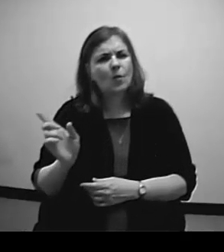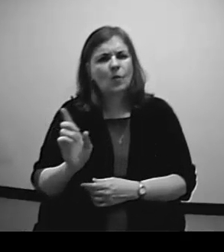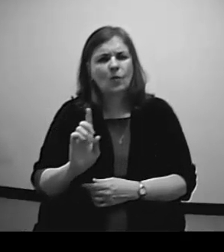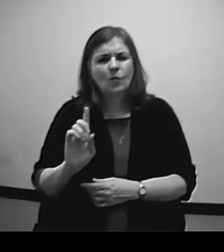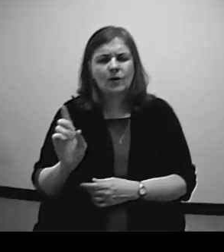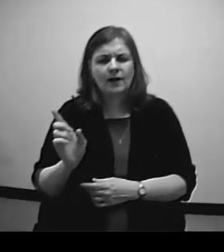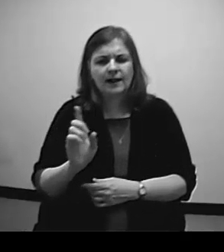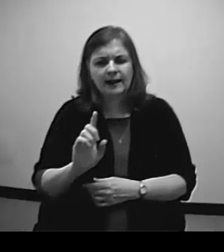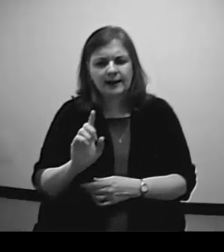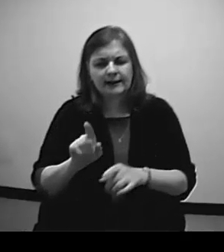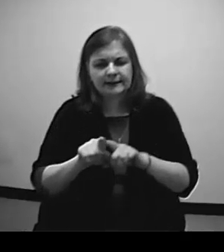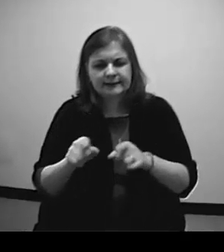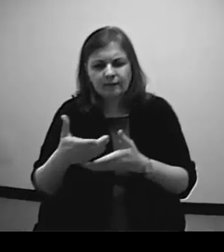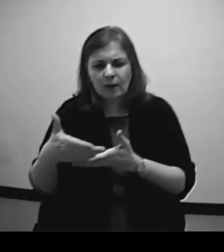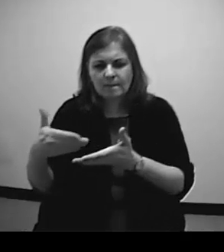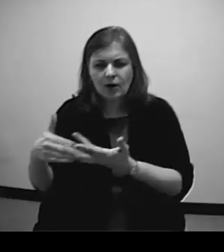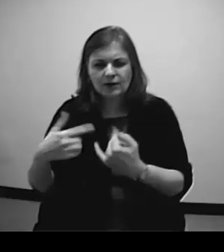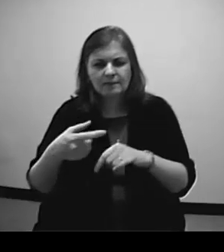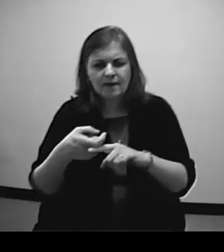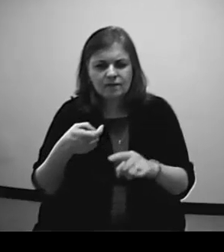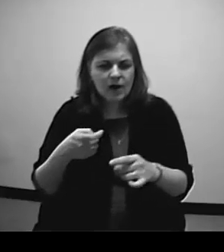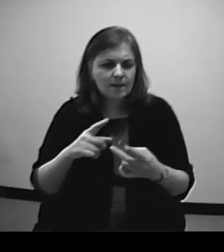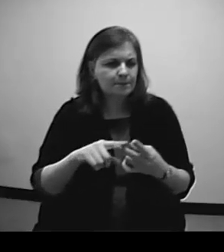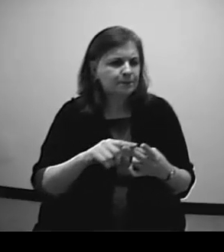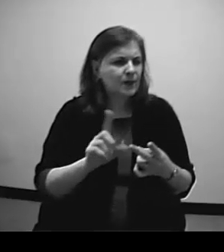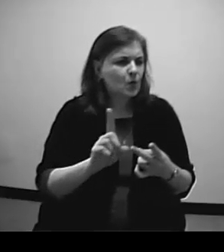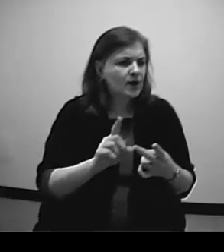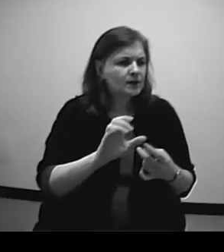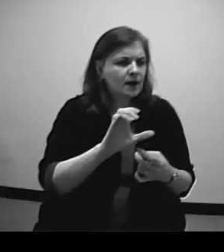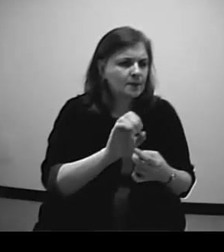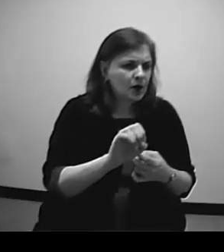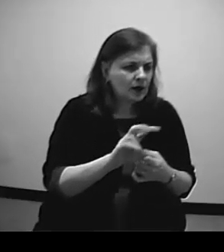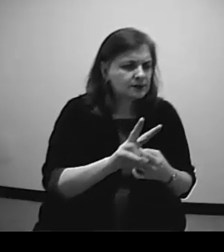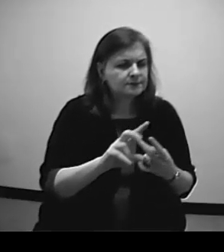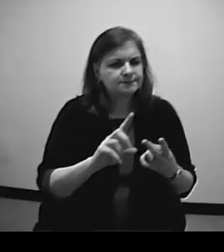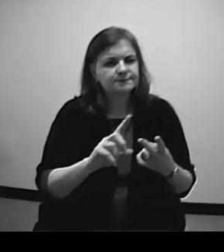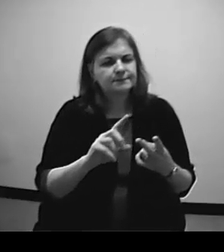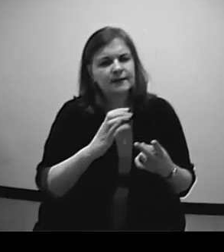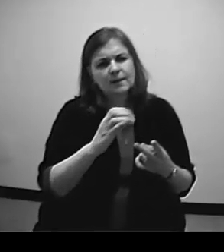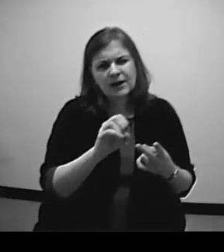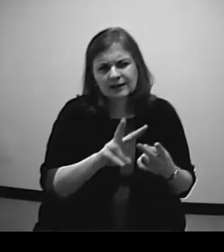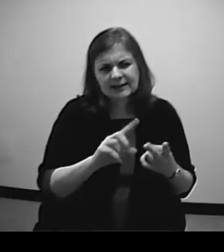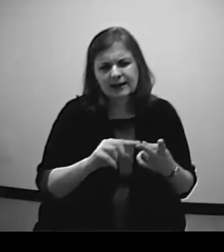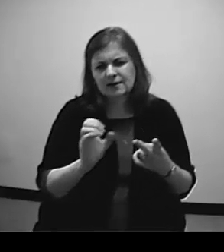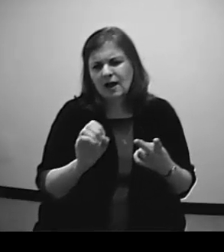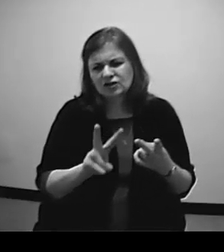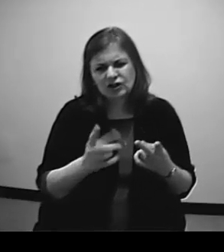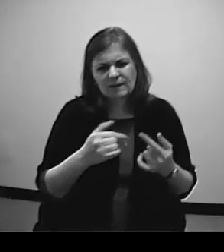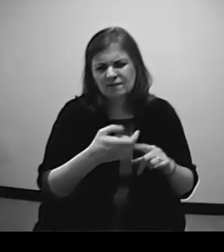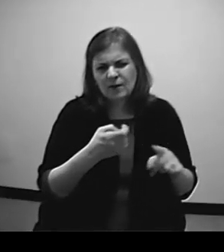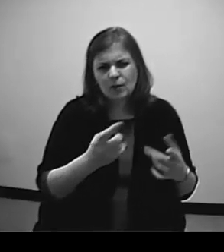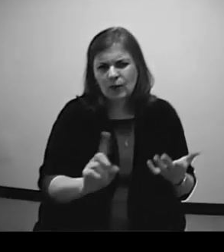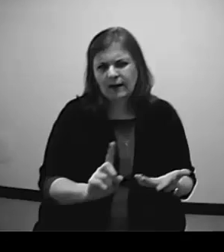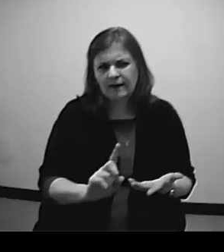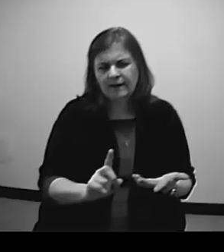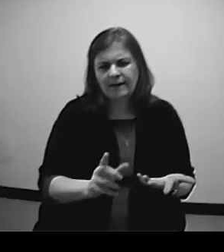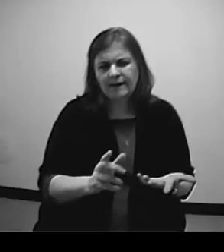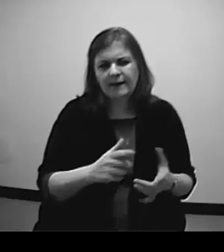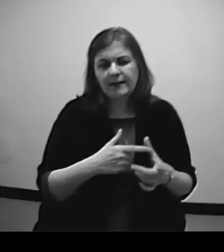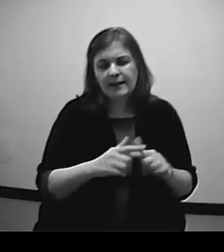where the different components are coming from where oxygen and carbon dioxide are coming into play and how we know